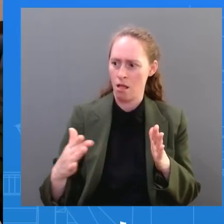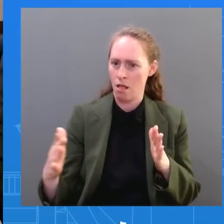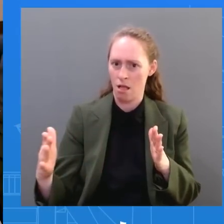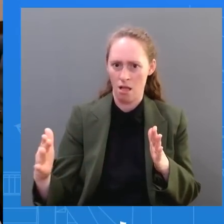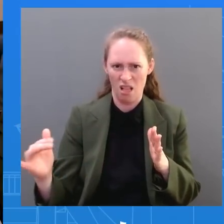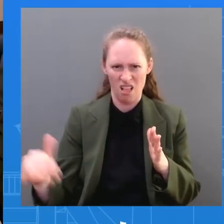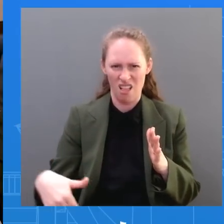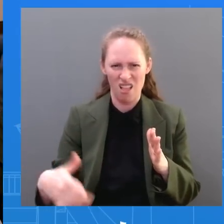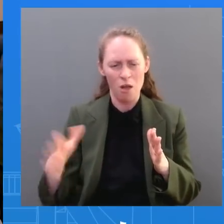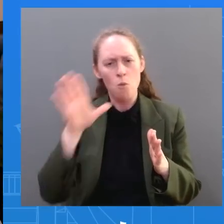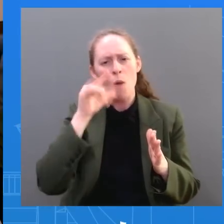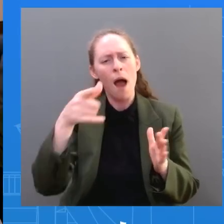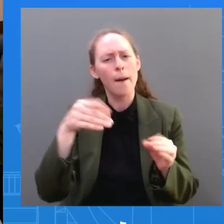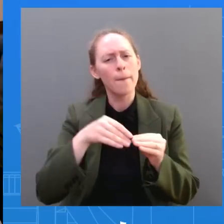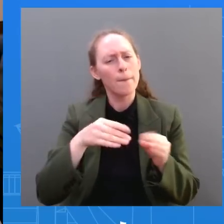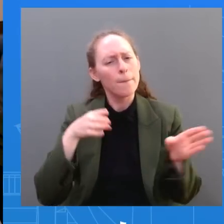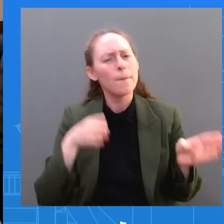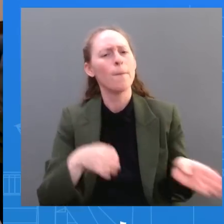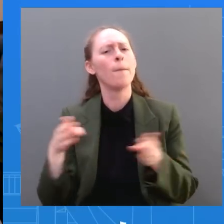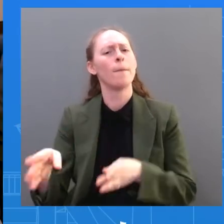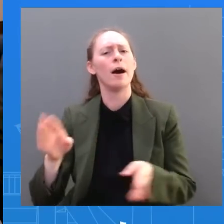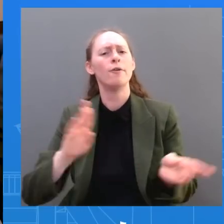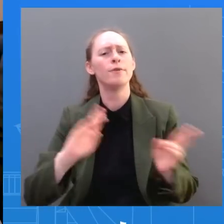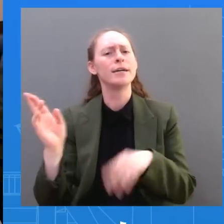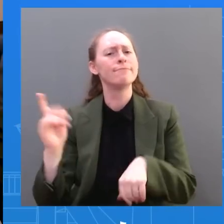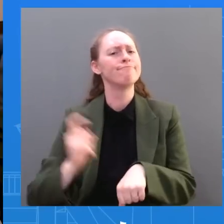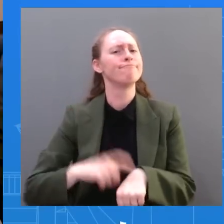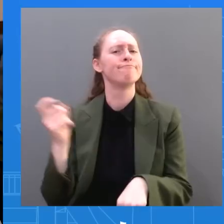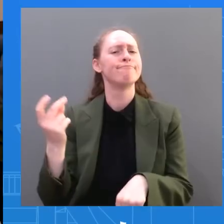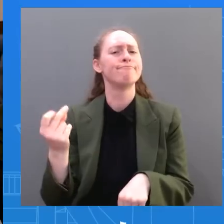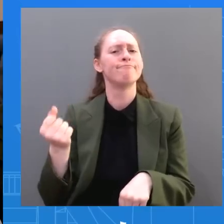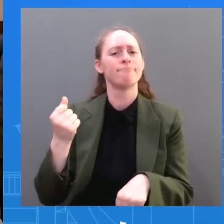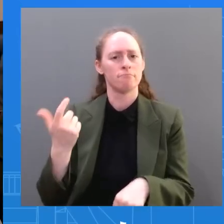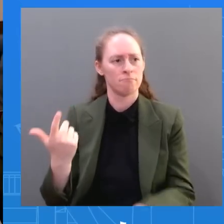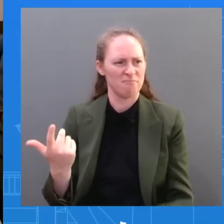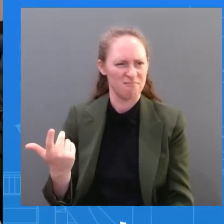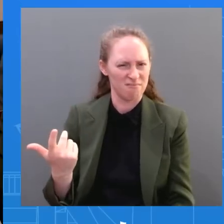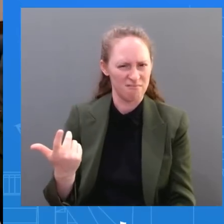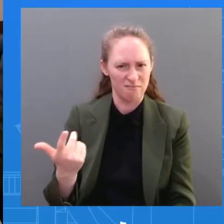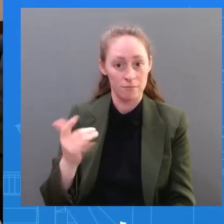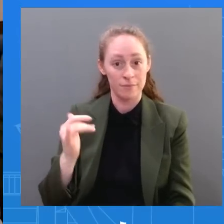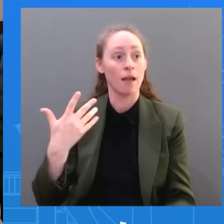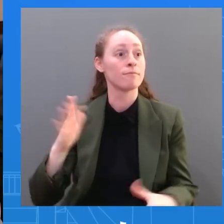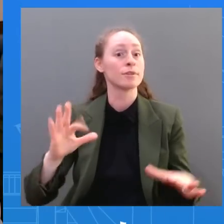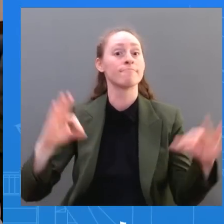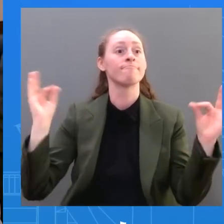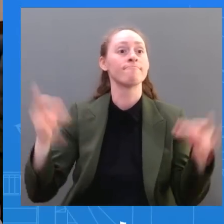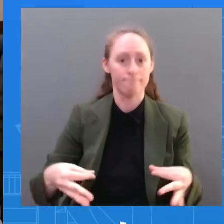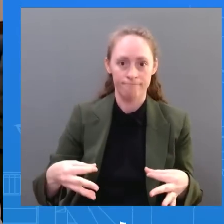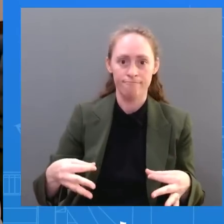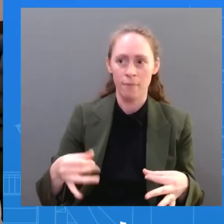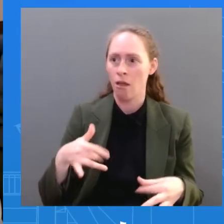and here we are, about two weeks later, talking about when that next wave might come out. I mean, what's your response to that general frustration and --